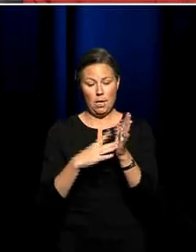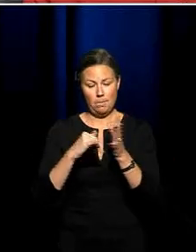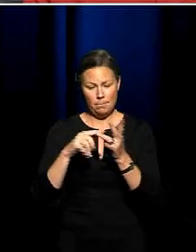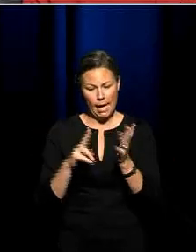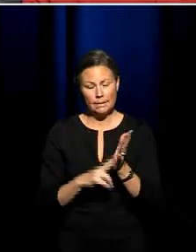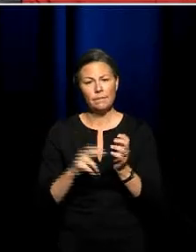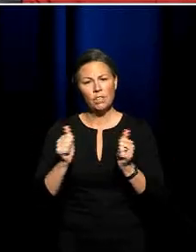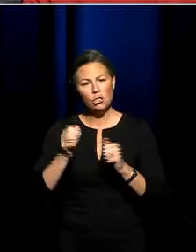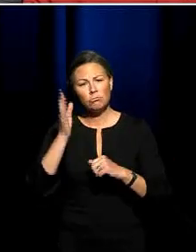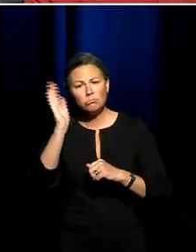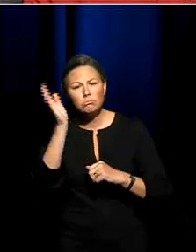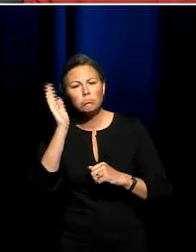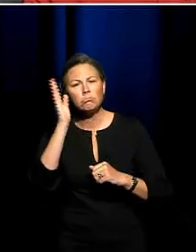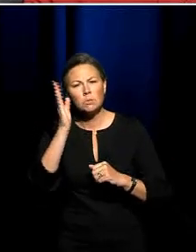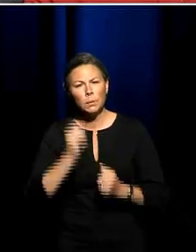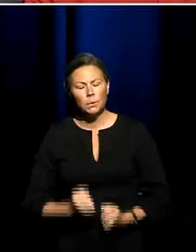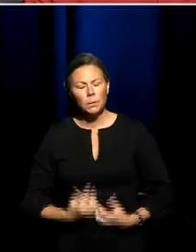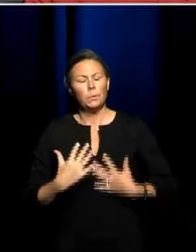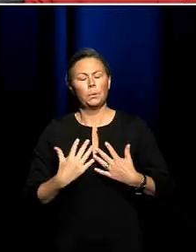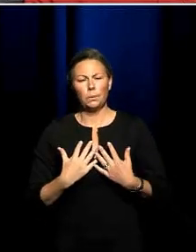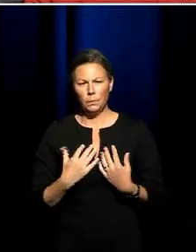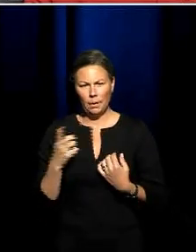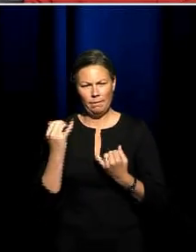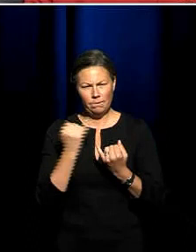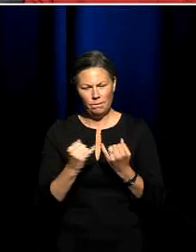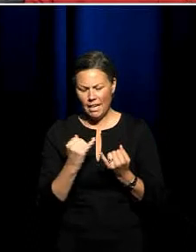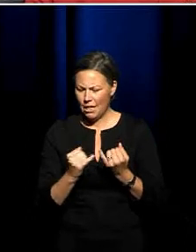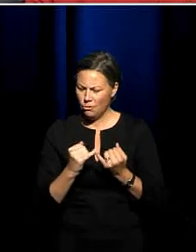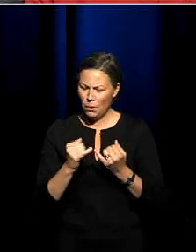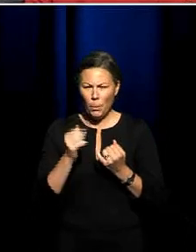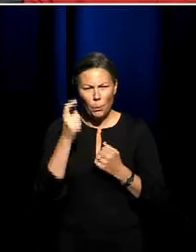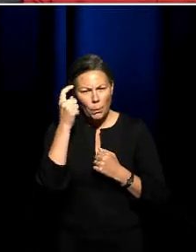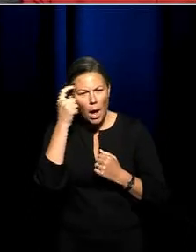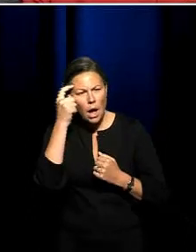inspiring and very wise leader of First Nations communities. Commissioner